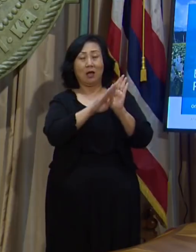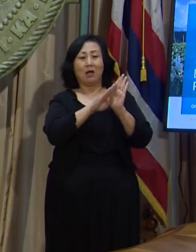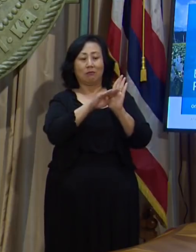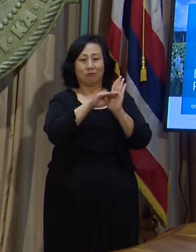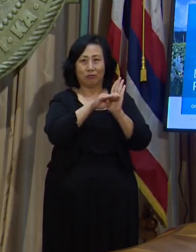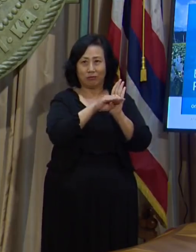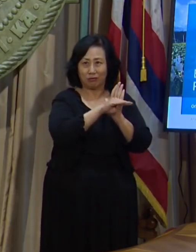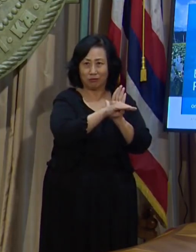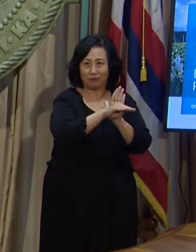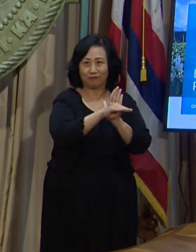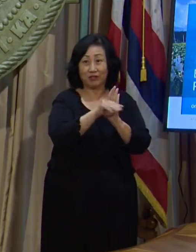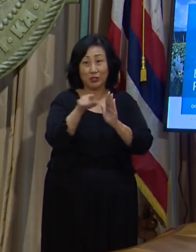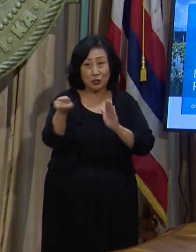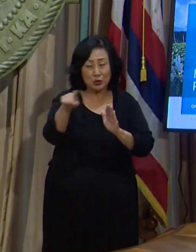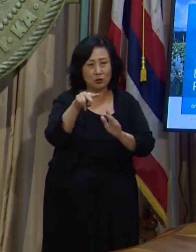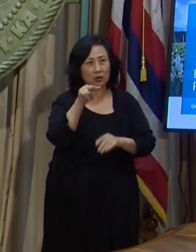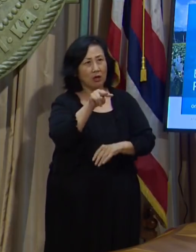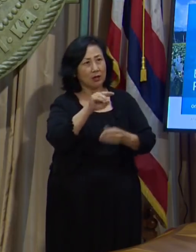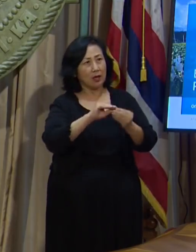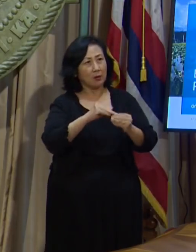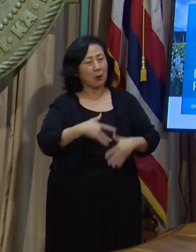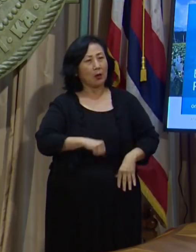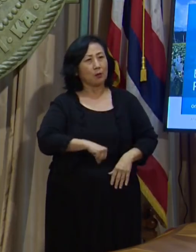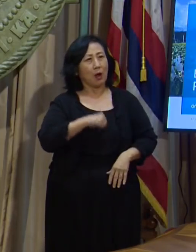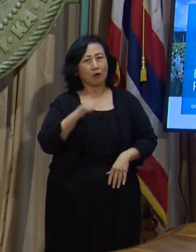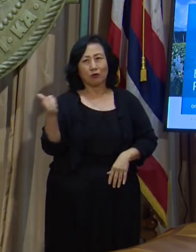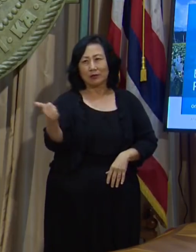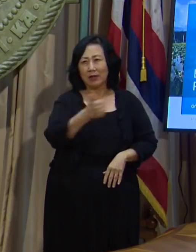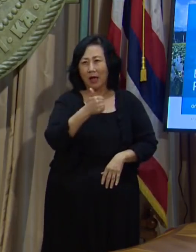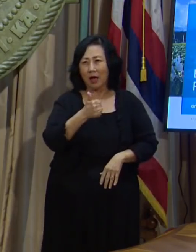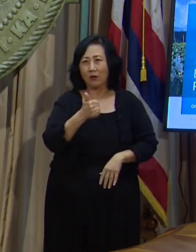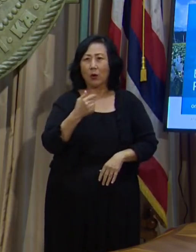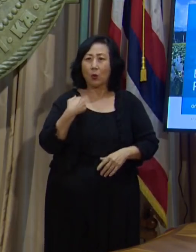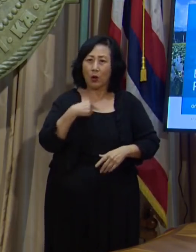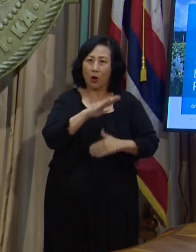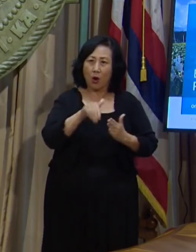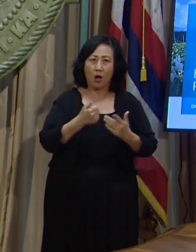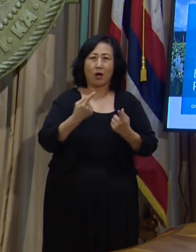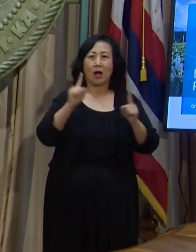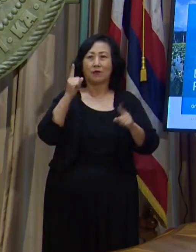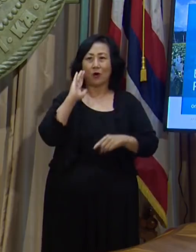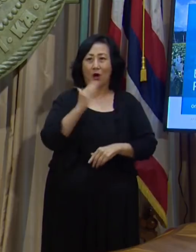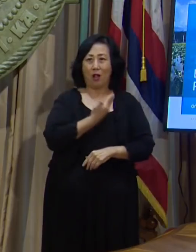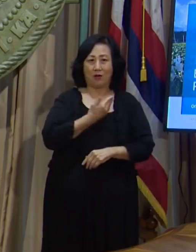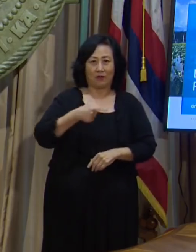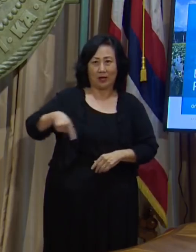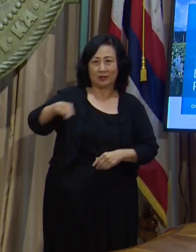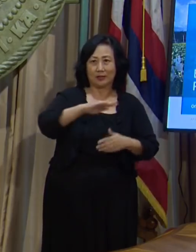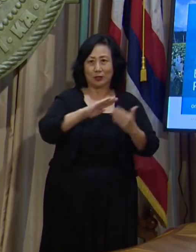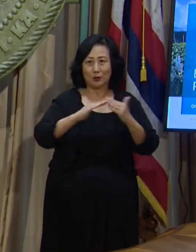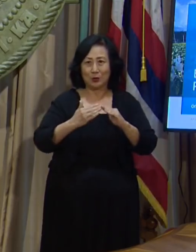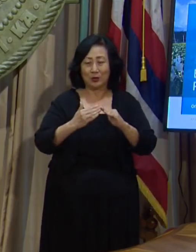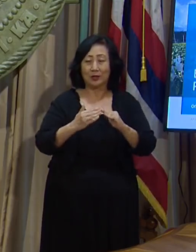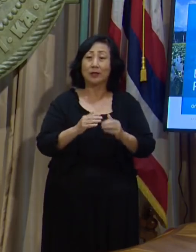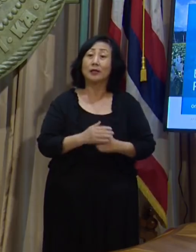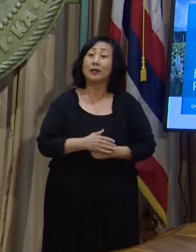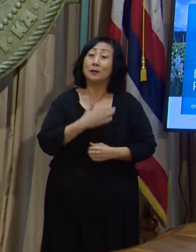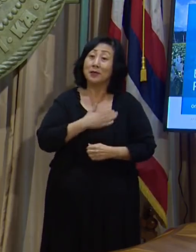BUT IT IS WORKING. THE CURVE'S FLATTENING, AND YOU SHOULD BE PROUD OF WHAT YOU HAVE ACCOMPLISHED FOR ALL OF OUR